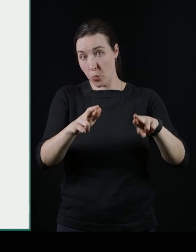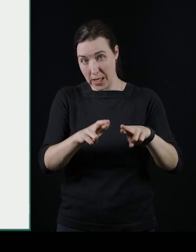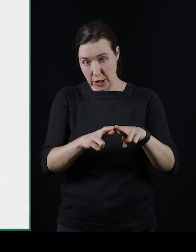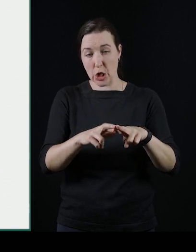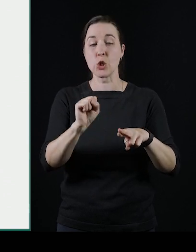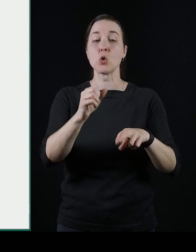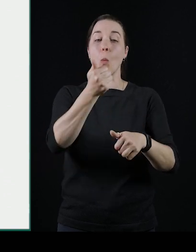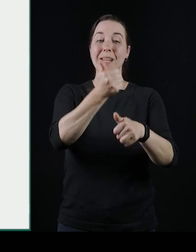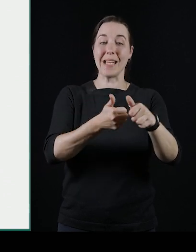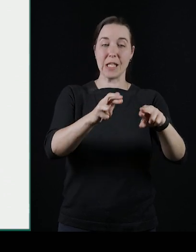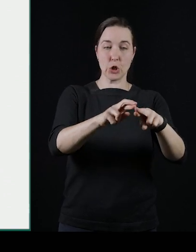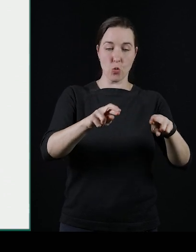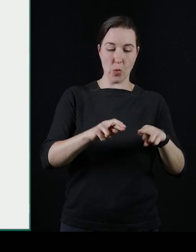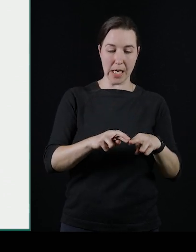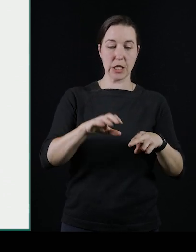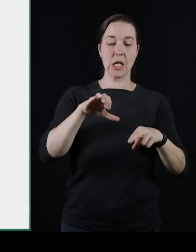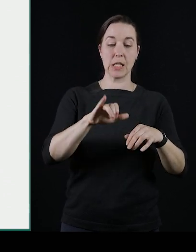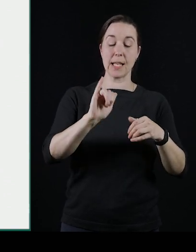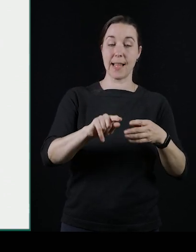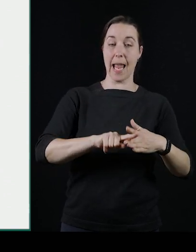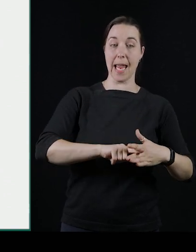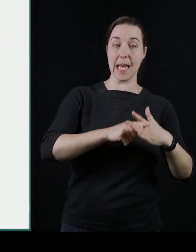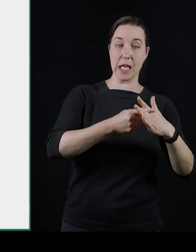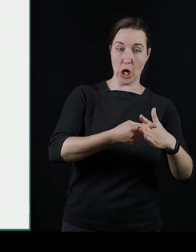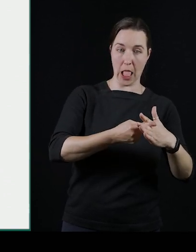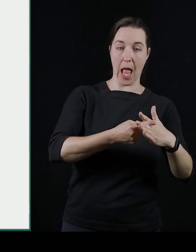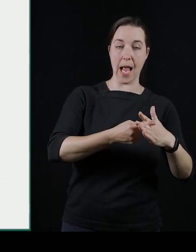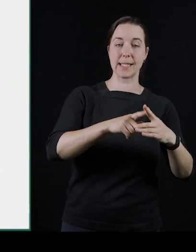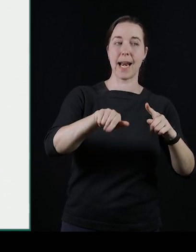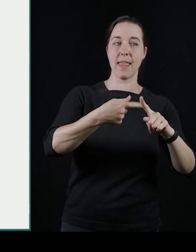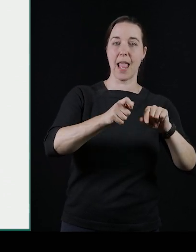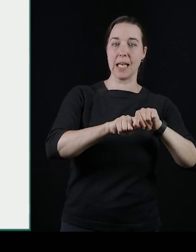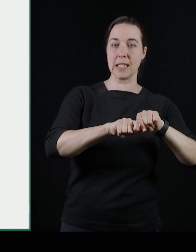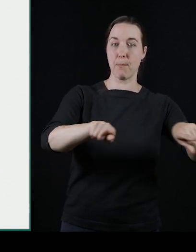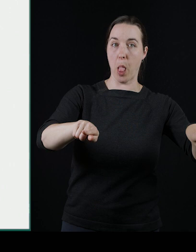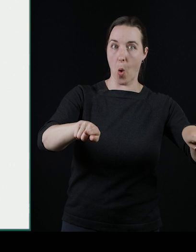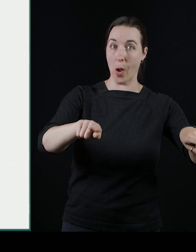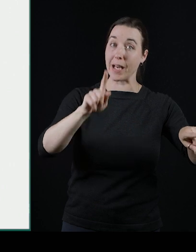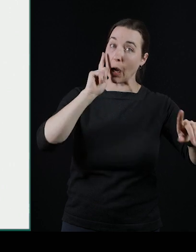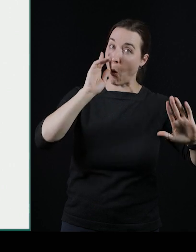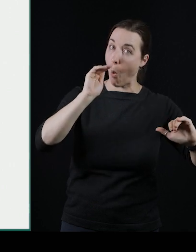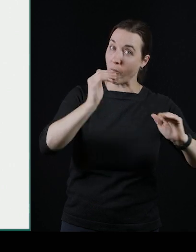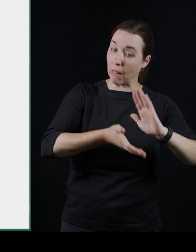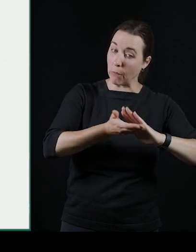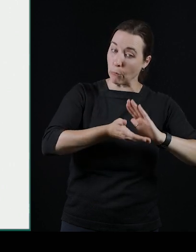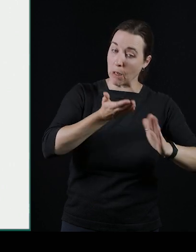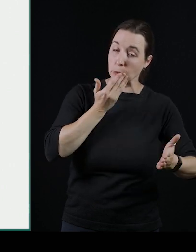So, initial region, goes from initialized state then goes to deploying. Hopefully, if everything goes well,